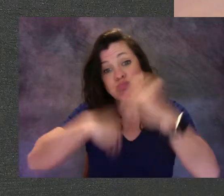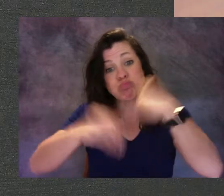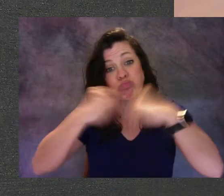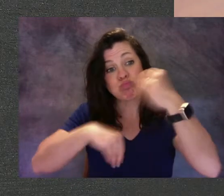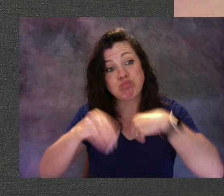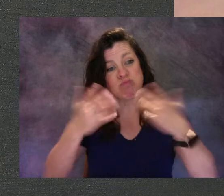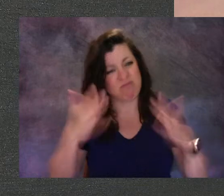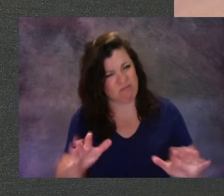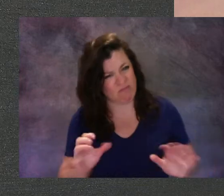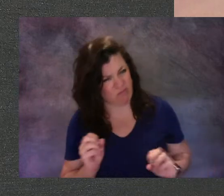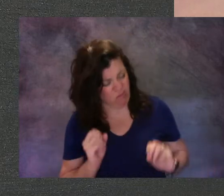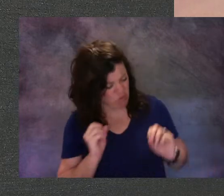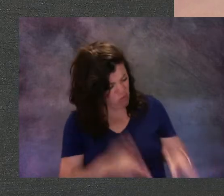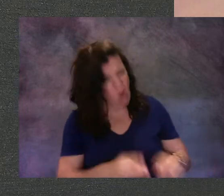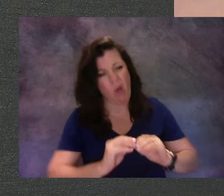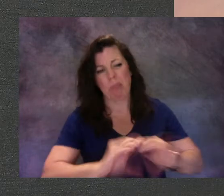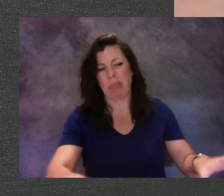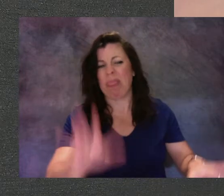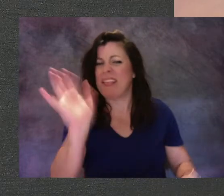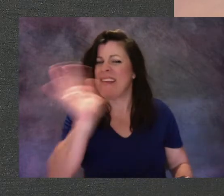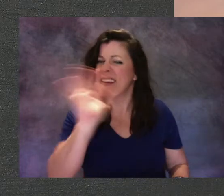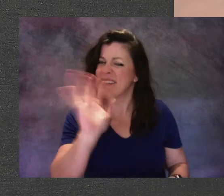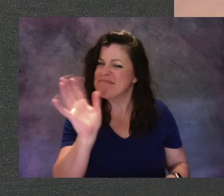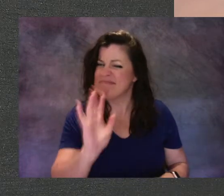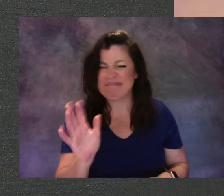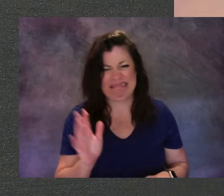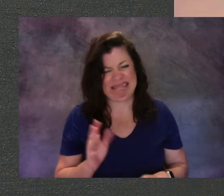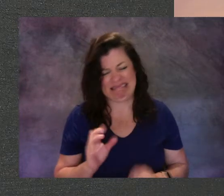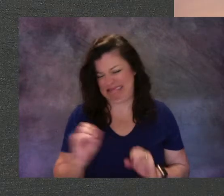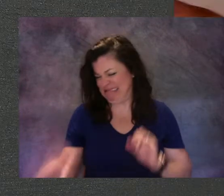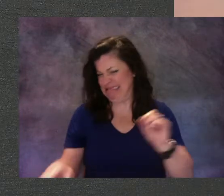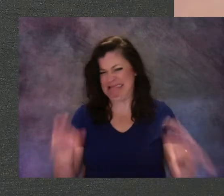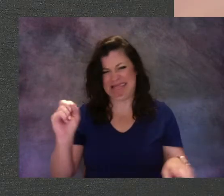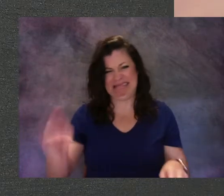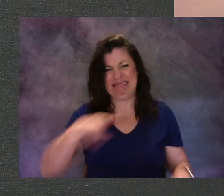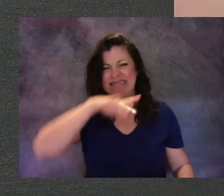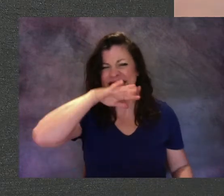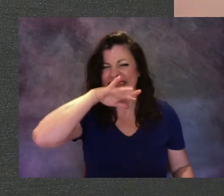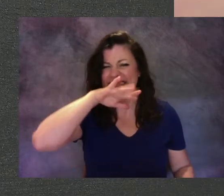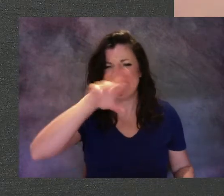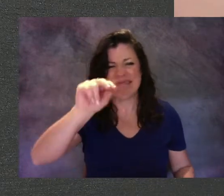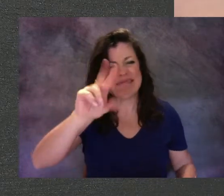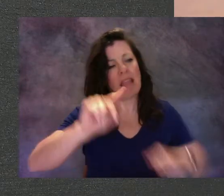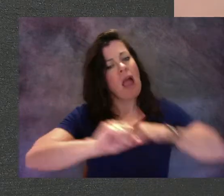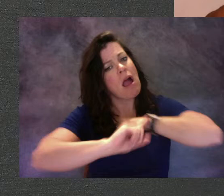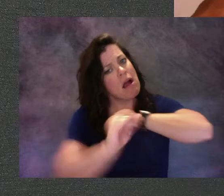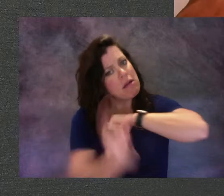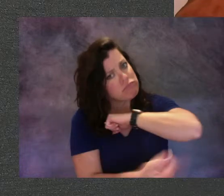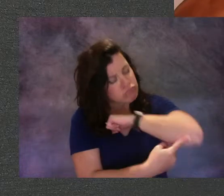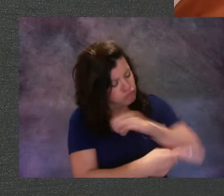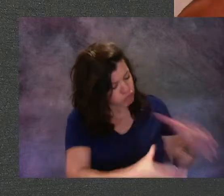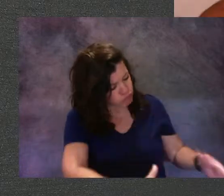Clifford hates litterbugs. So he puts his garbage in the garbage can.